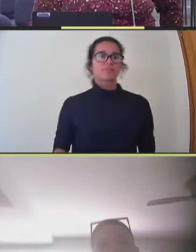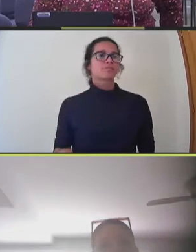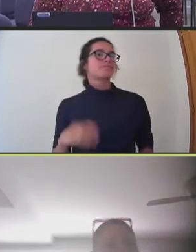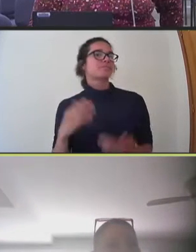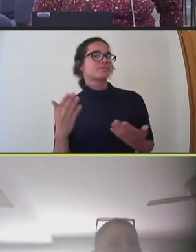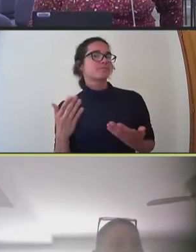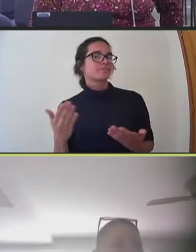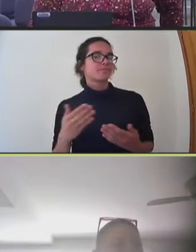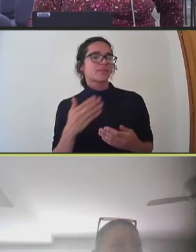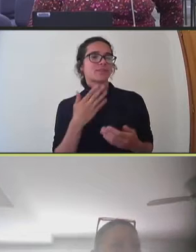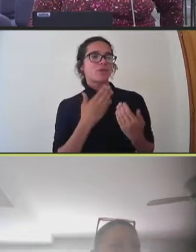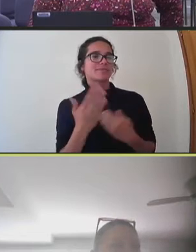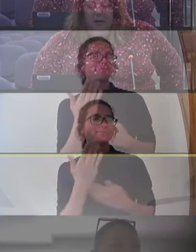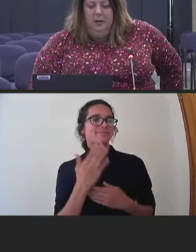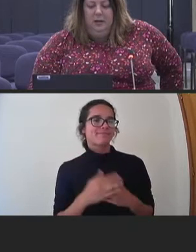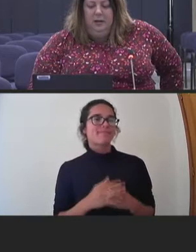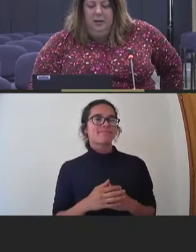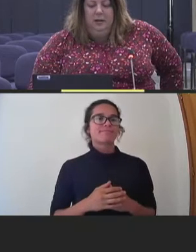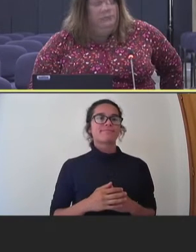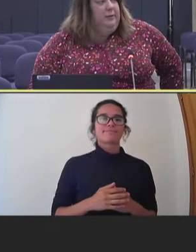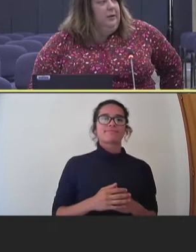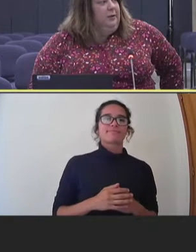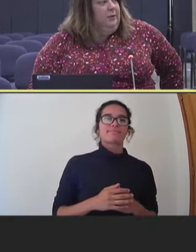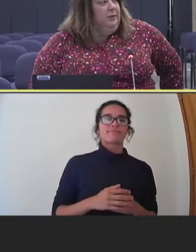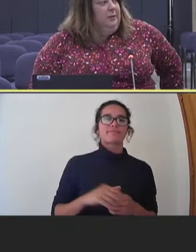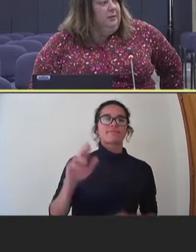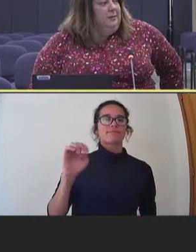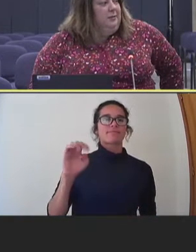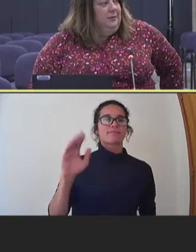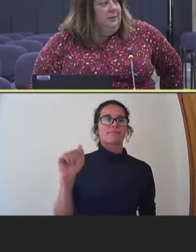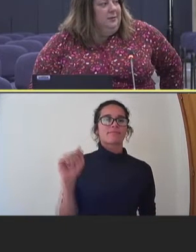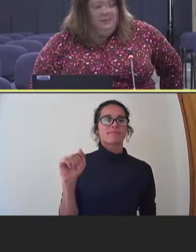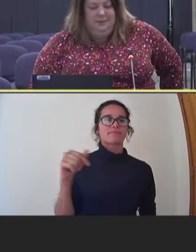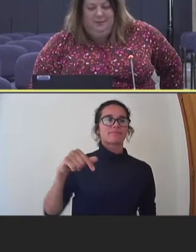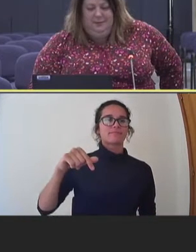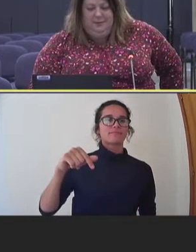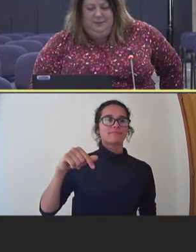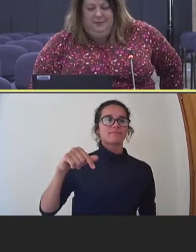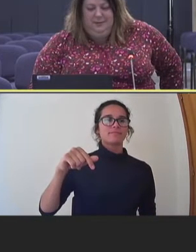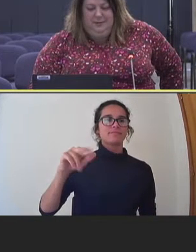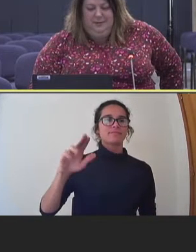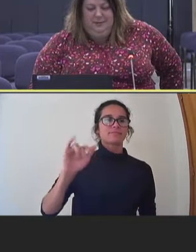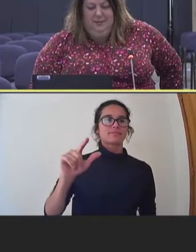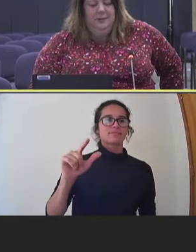Brenda Holbrook: Good morning. Ann Aikin: Rebecca Coyle. >> Rebecca Coyle: Present.